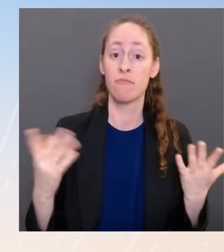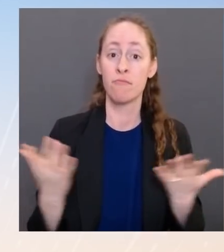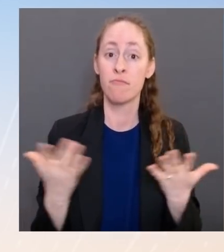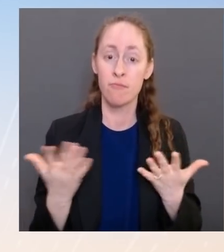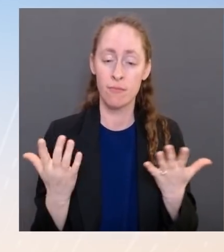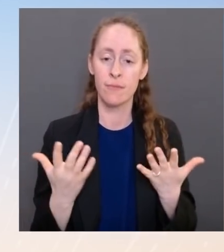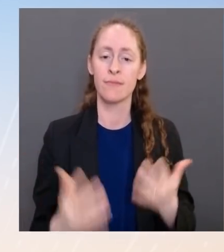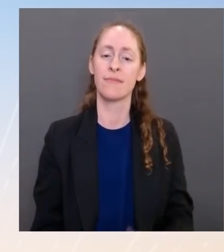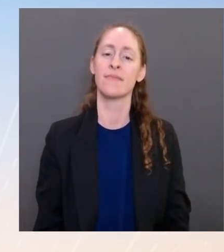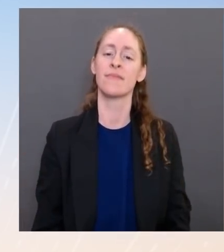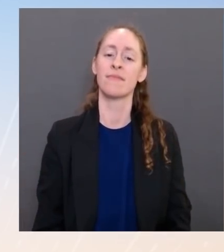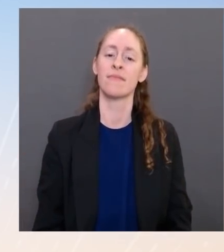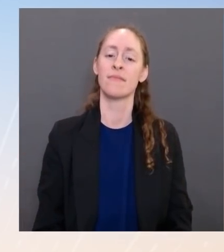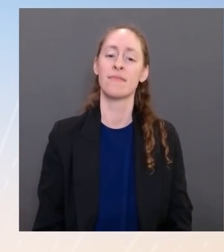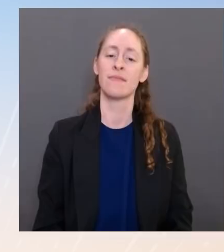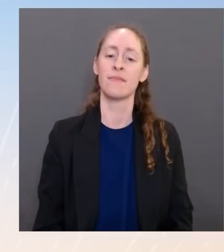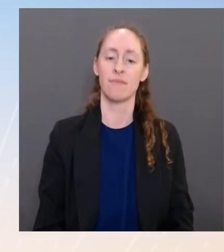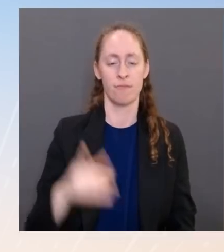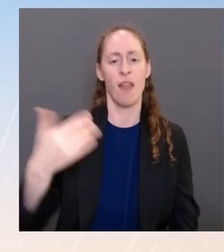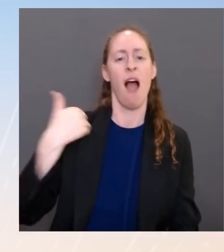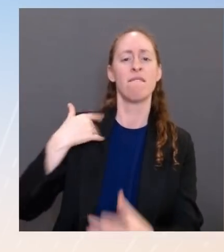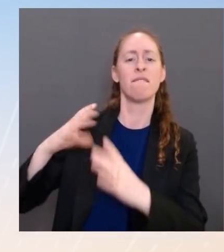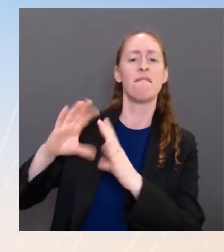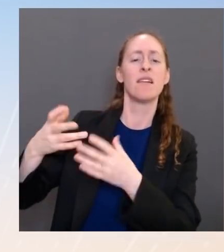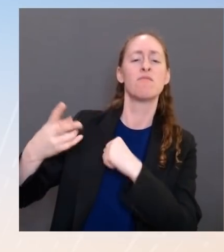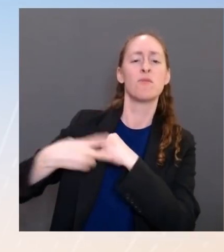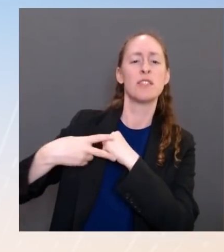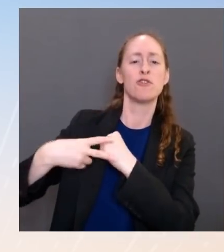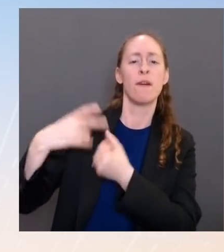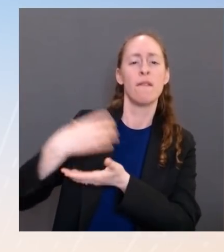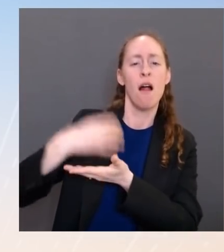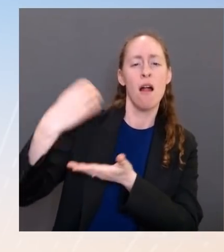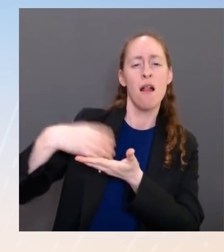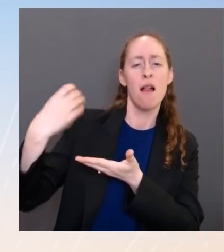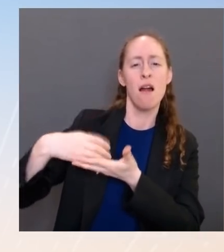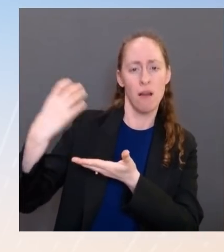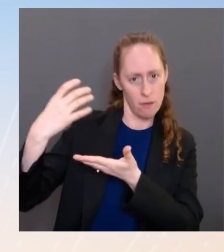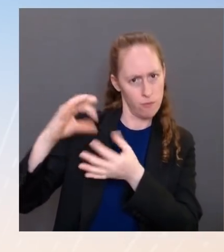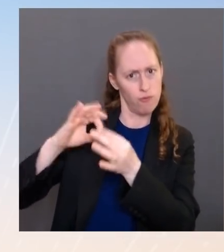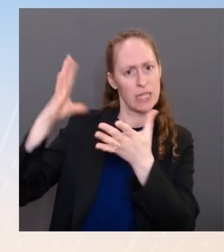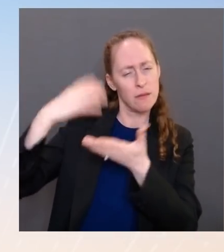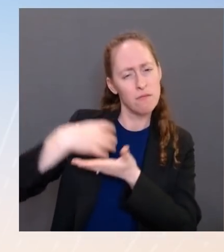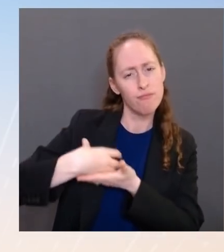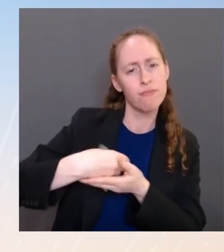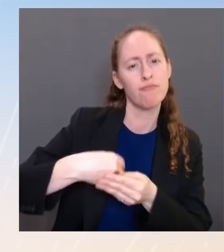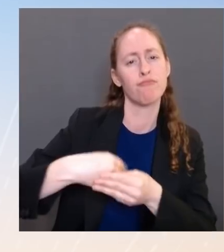leading the world in their release to ensure there's more supply in the global markets, to reduce the price of oil --